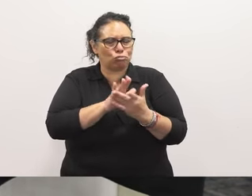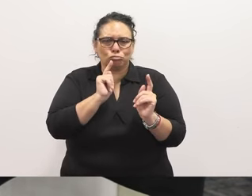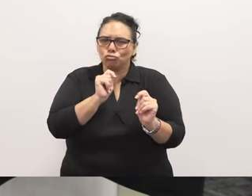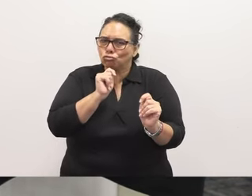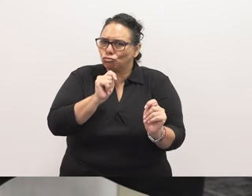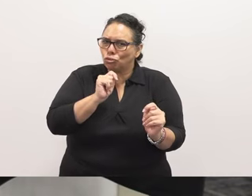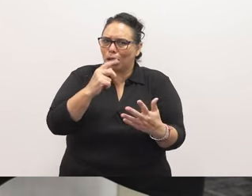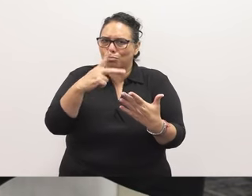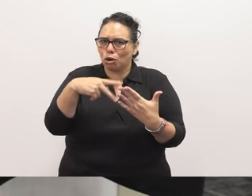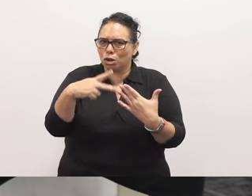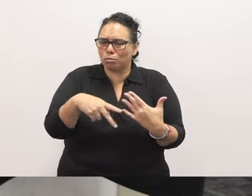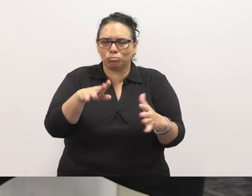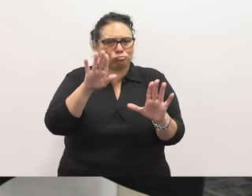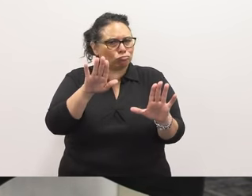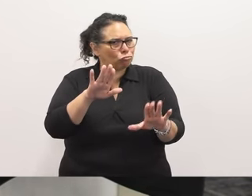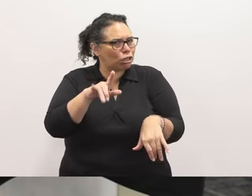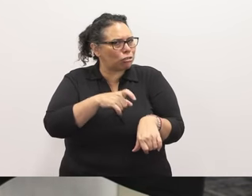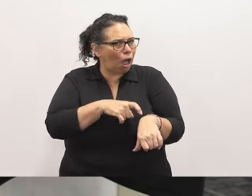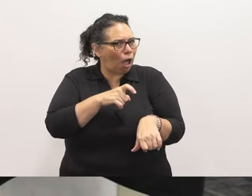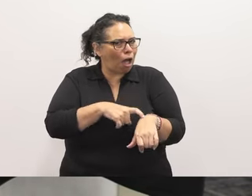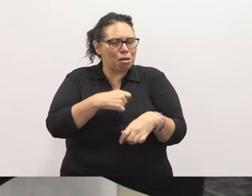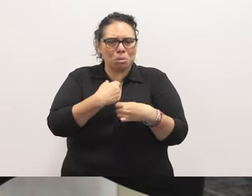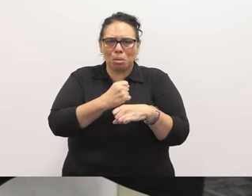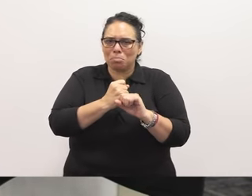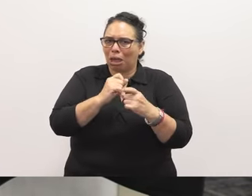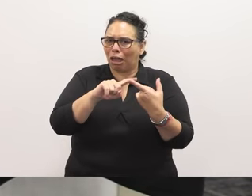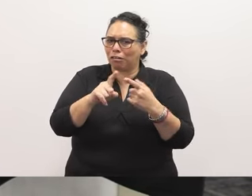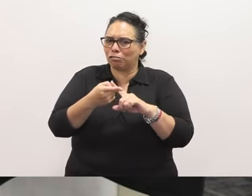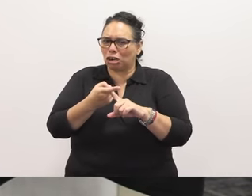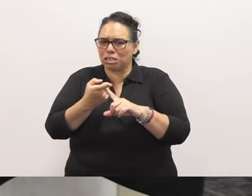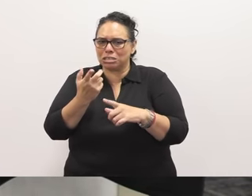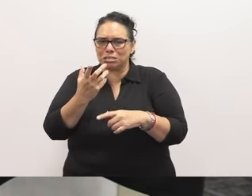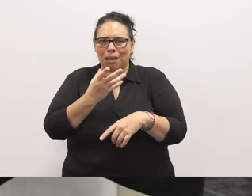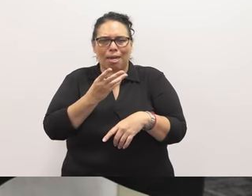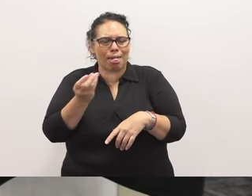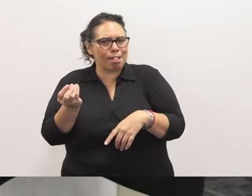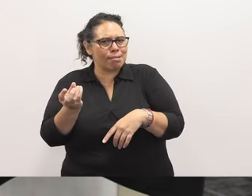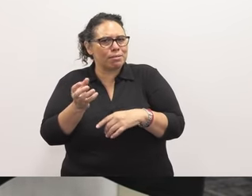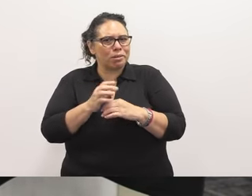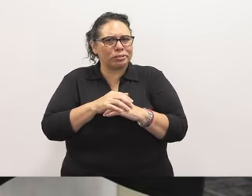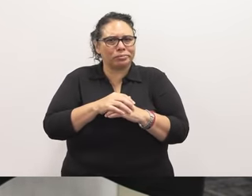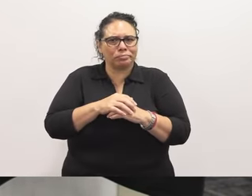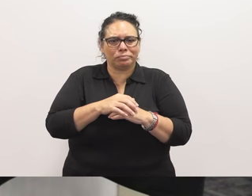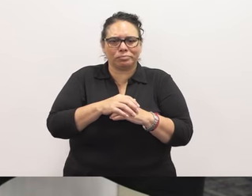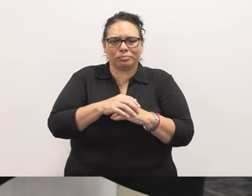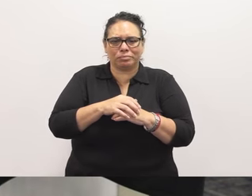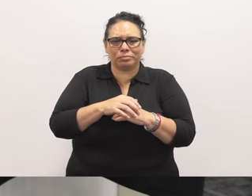and I had a great time. I made a lot of friends and I stayed out of trouble.